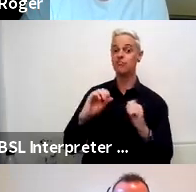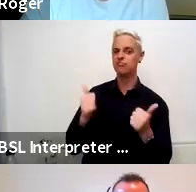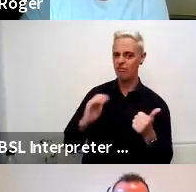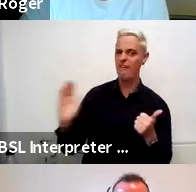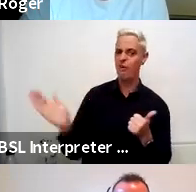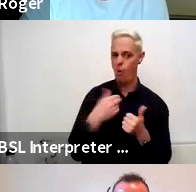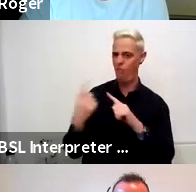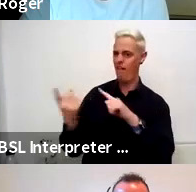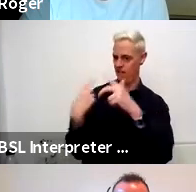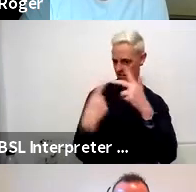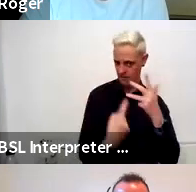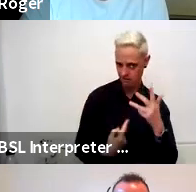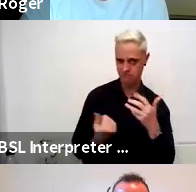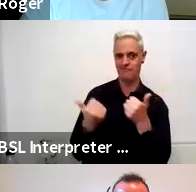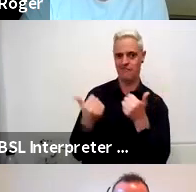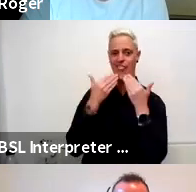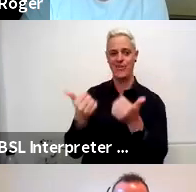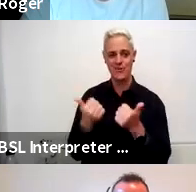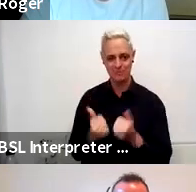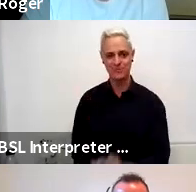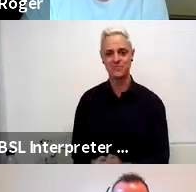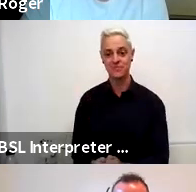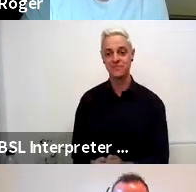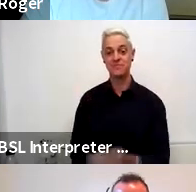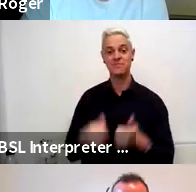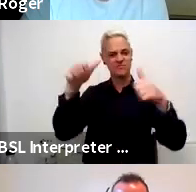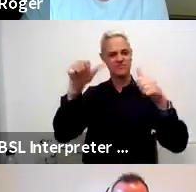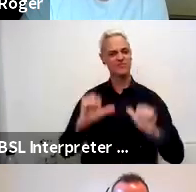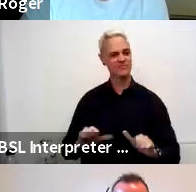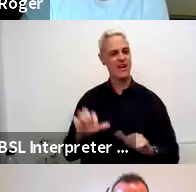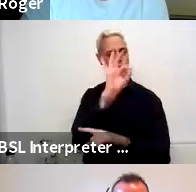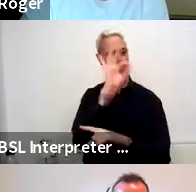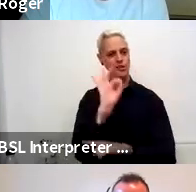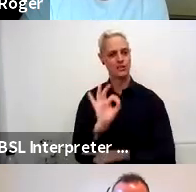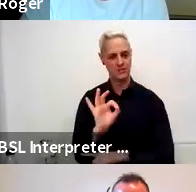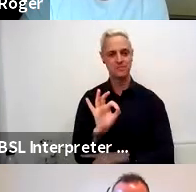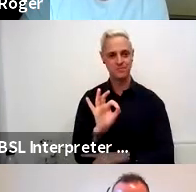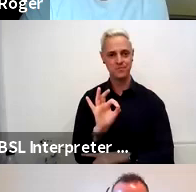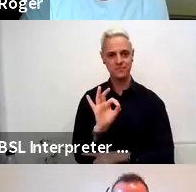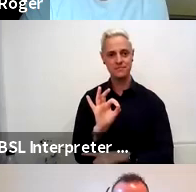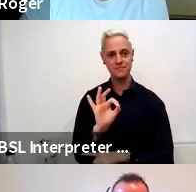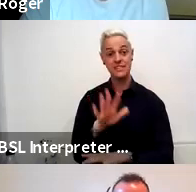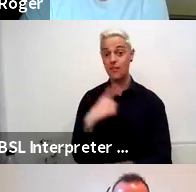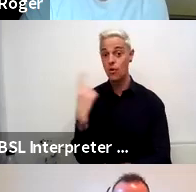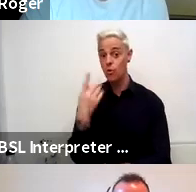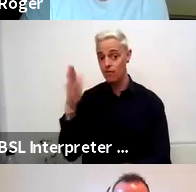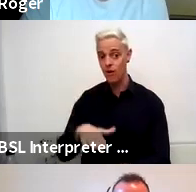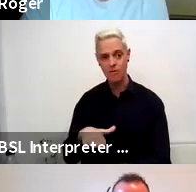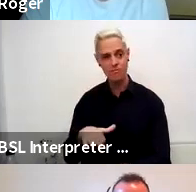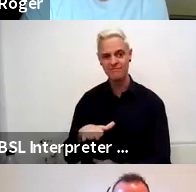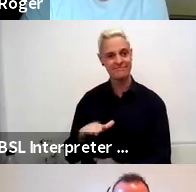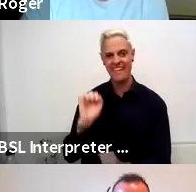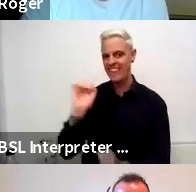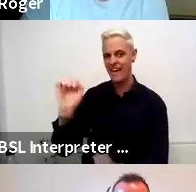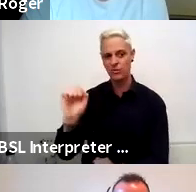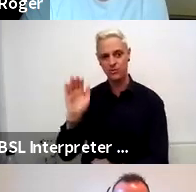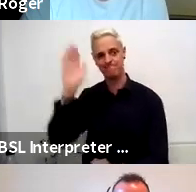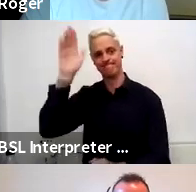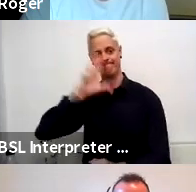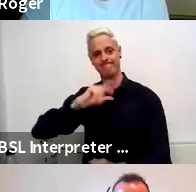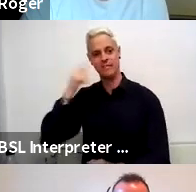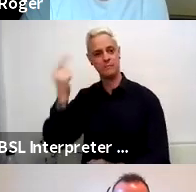That's everybody who's on that question brilliant. Thank you. And our next question, the person who submitted it didn't want to say it.